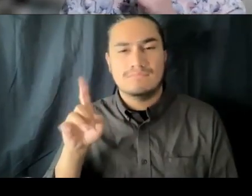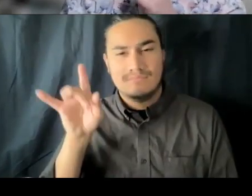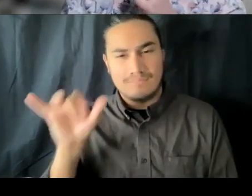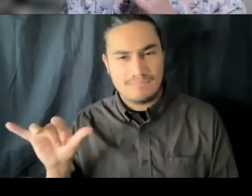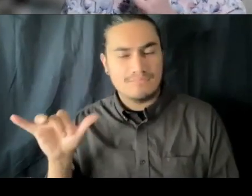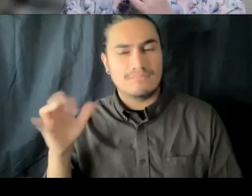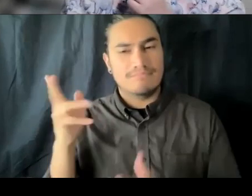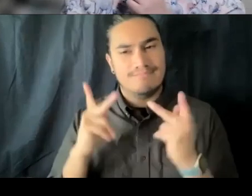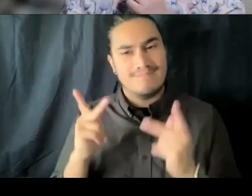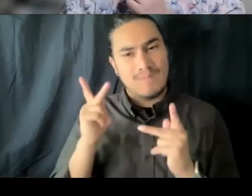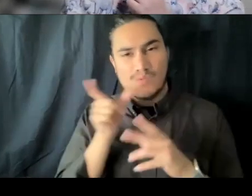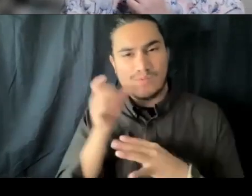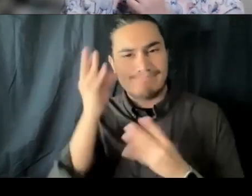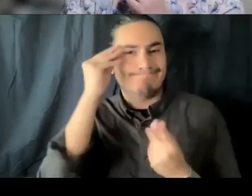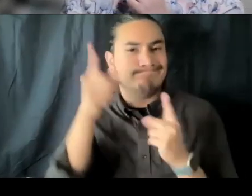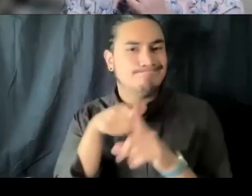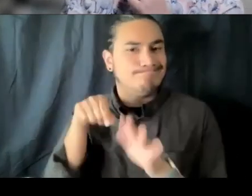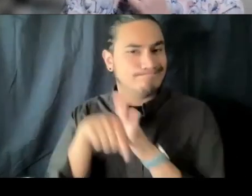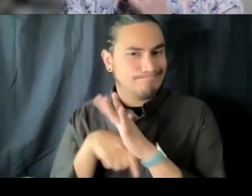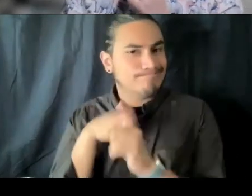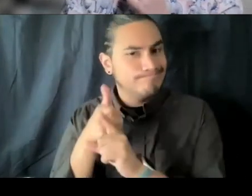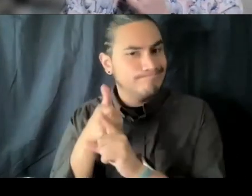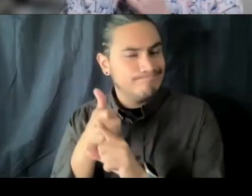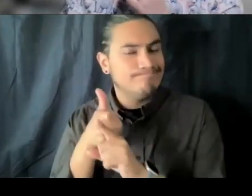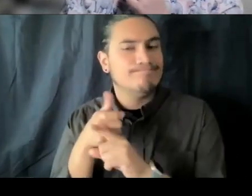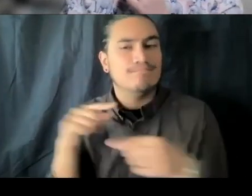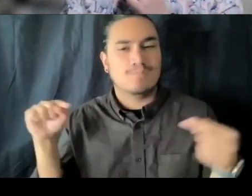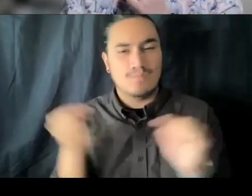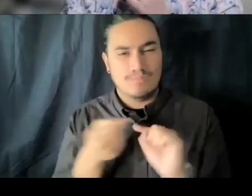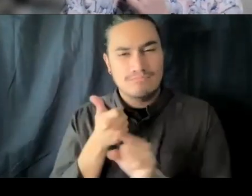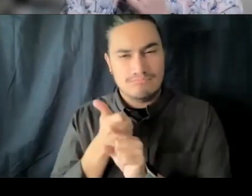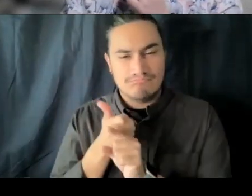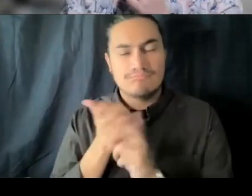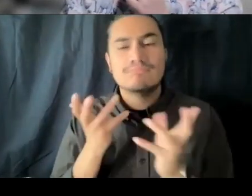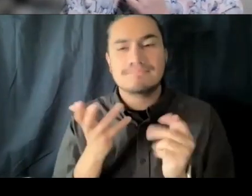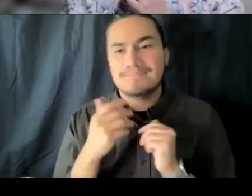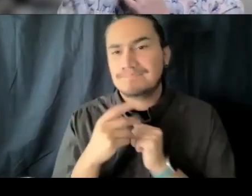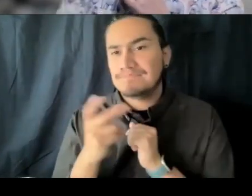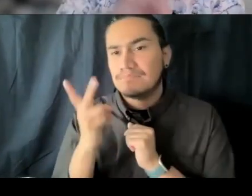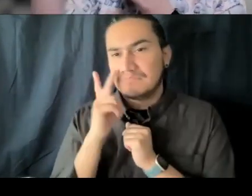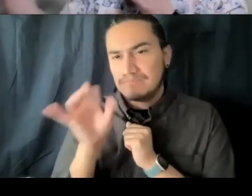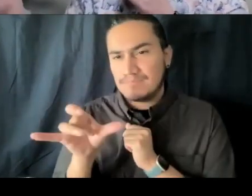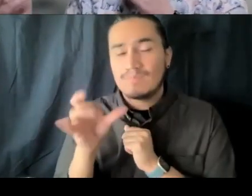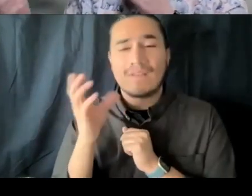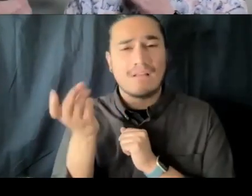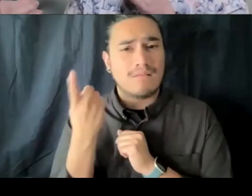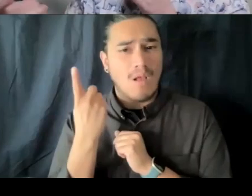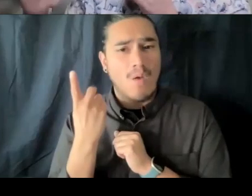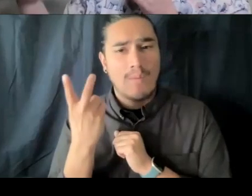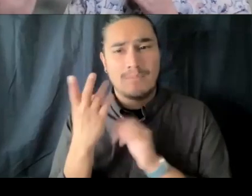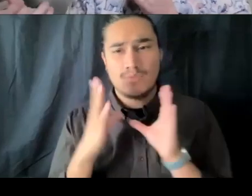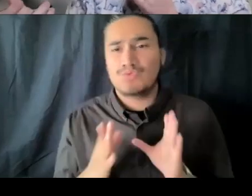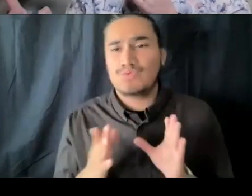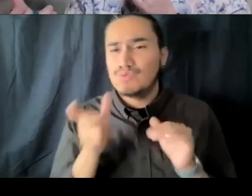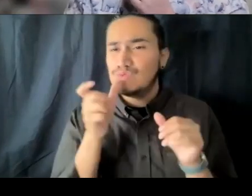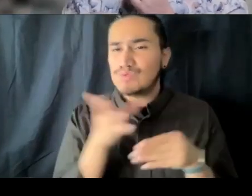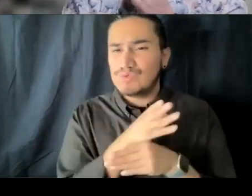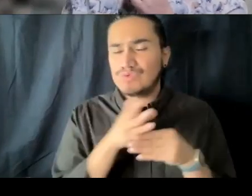in a little bit. So I just hear that's coming. And I saw folks shared some resources about, if you're in an institution that's not trauma-informed,